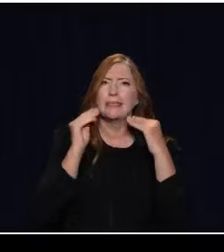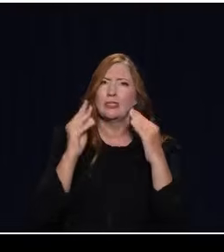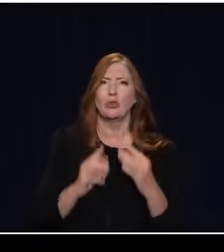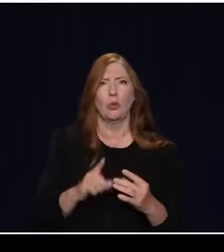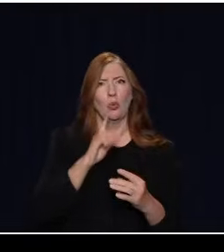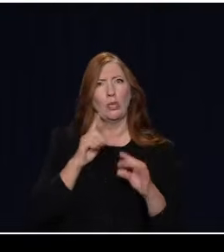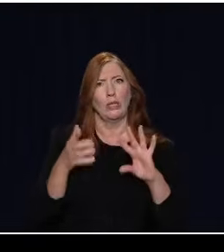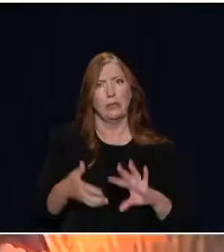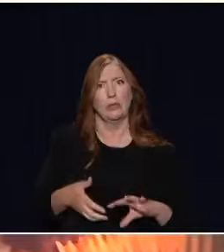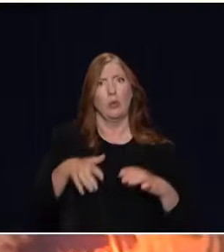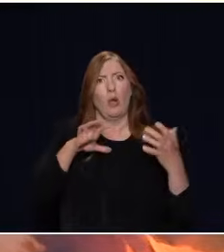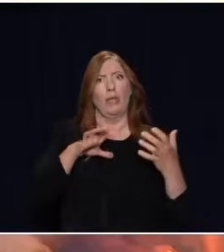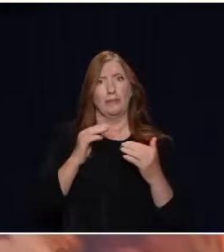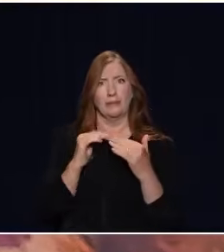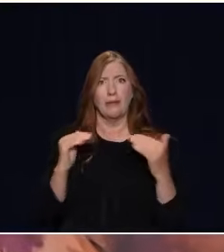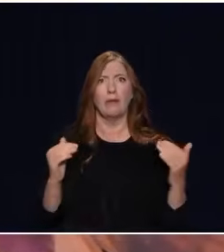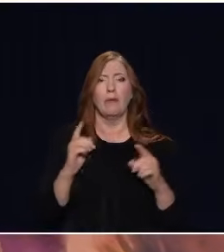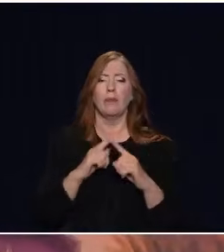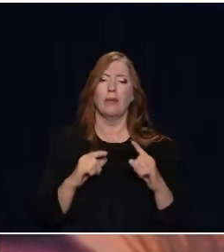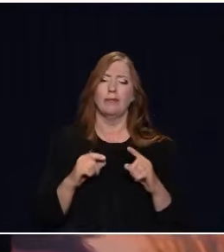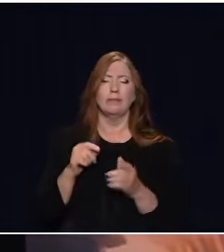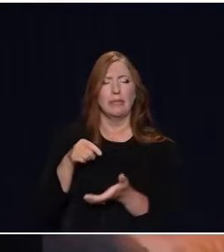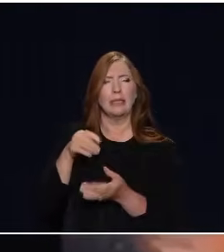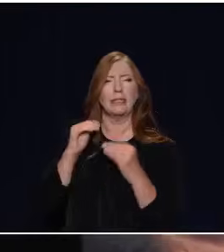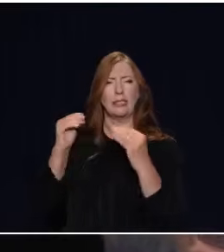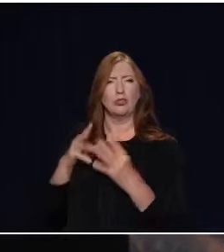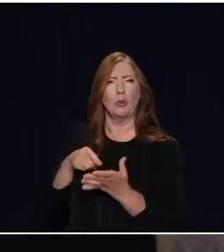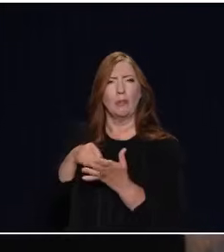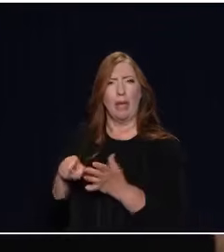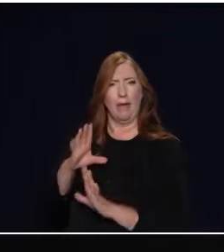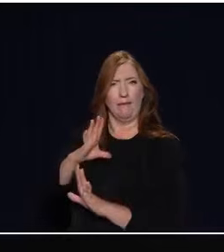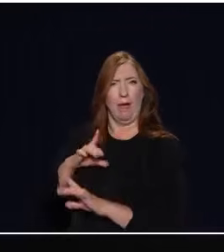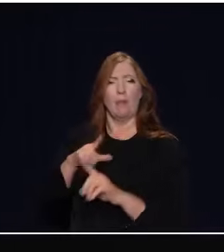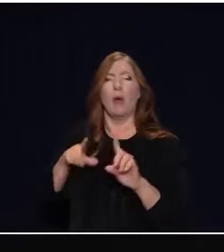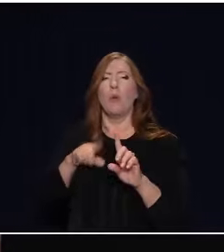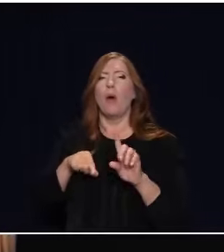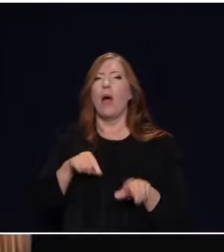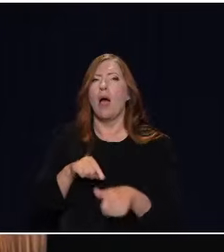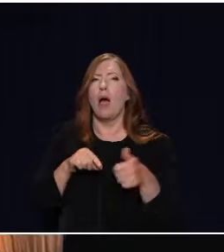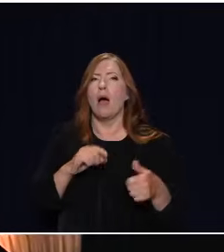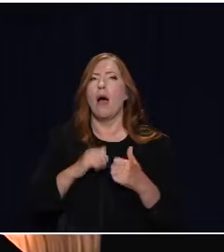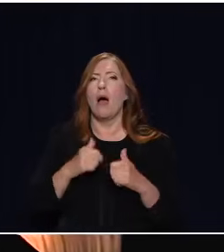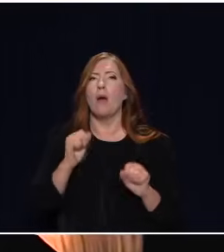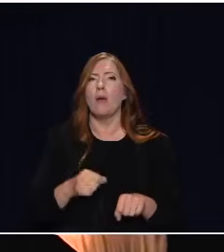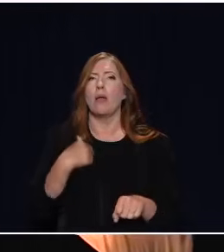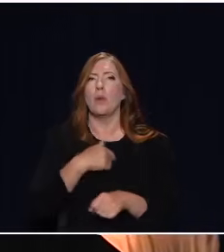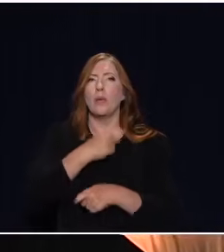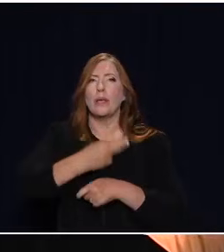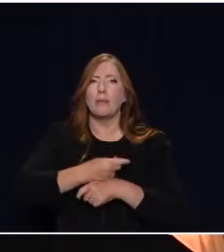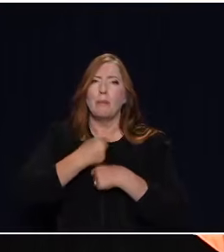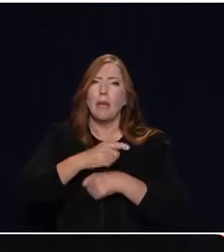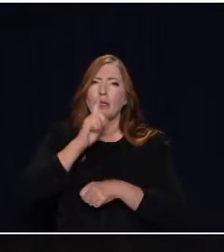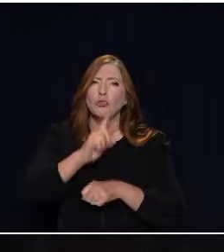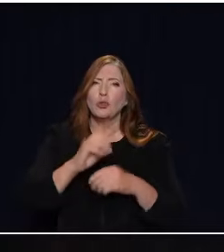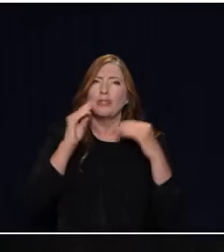YOU BOTH MENTIONED ARIZONA TEACHER SHORTAGE, REACHED A